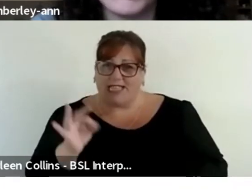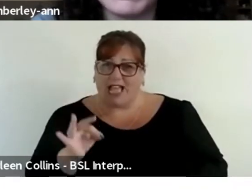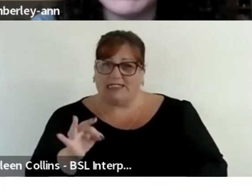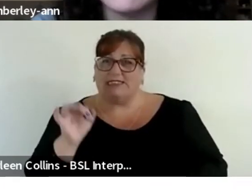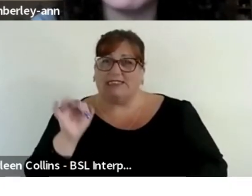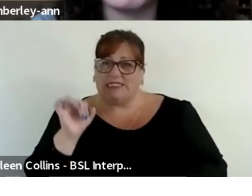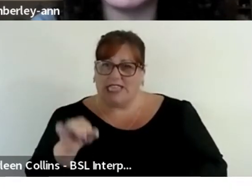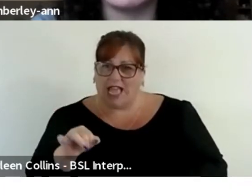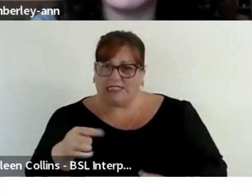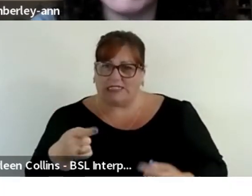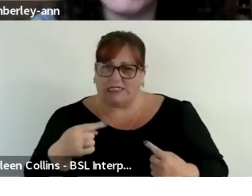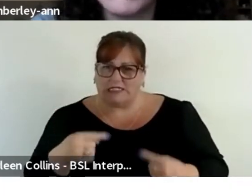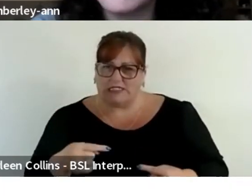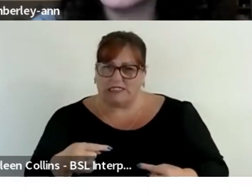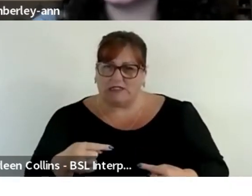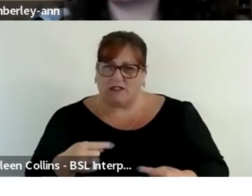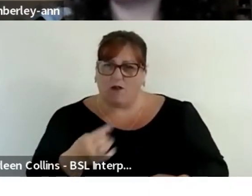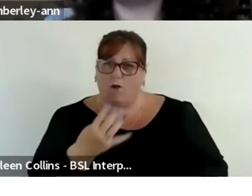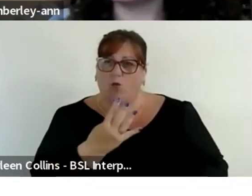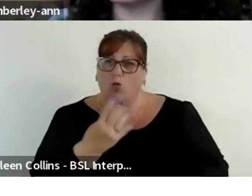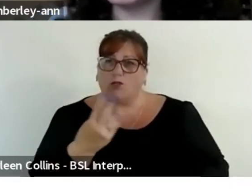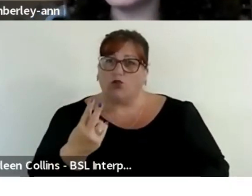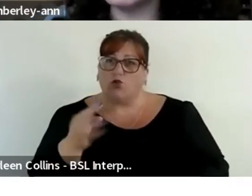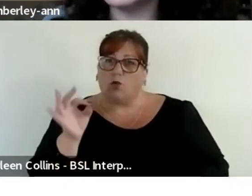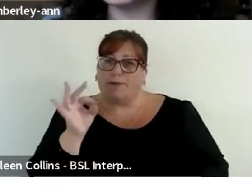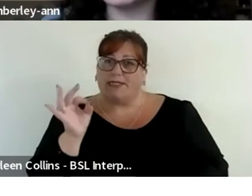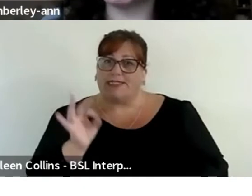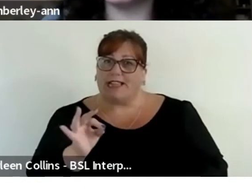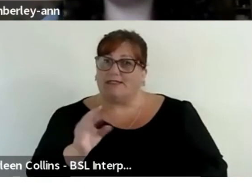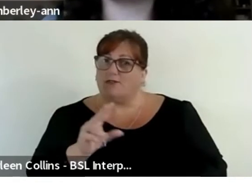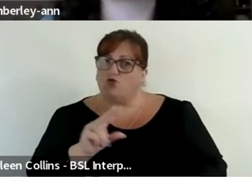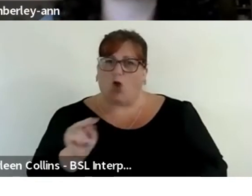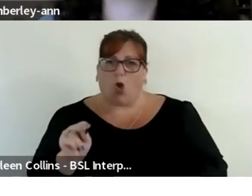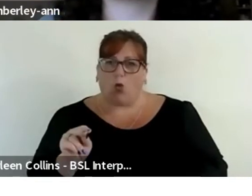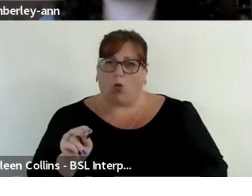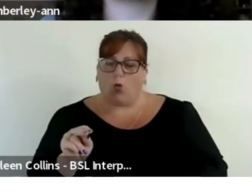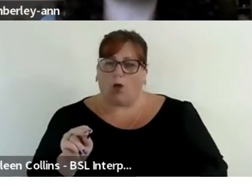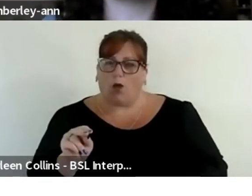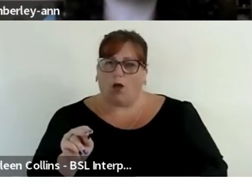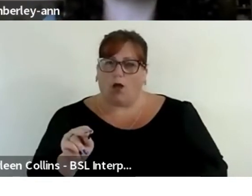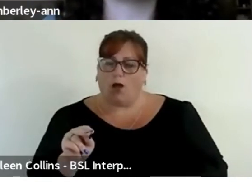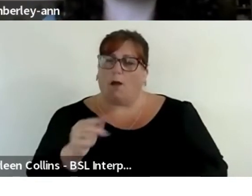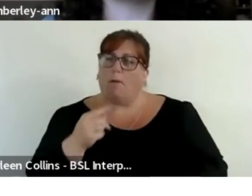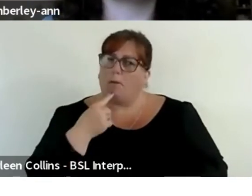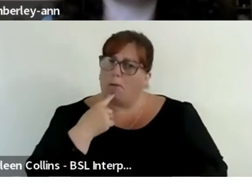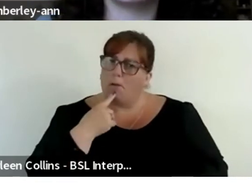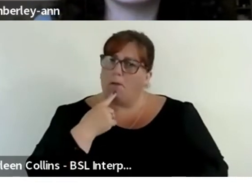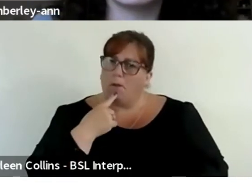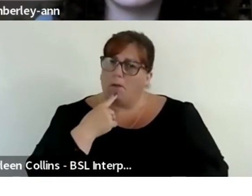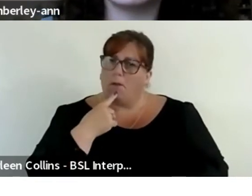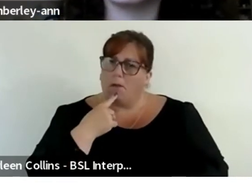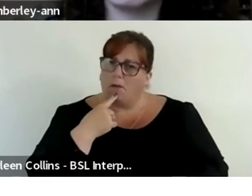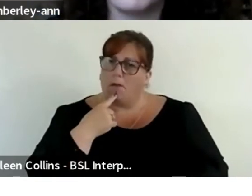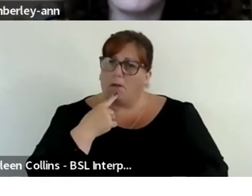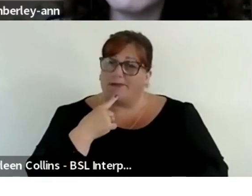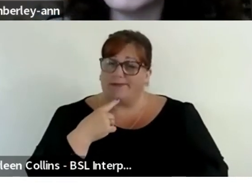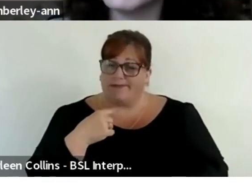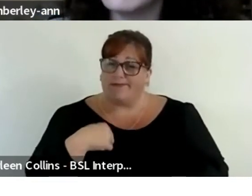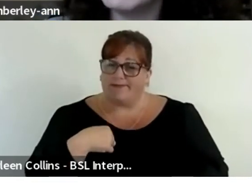42% of people said no. Which I think is quite reflective of what we still see as an employer as well.